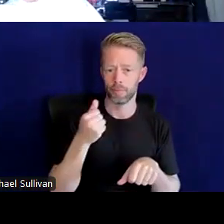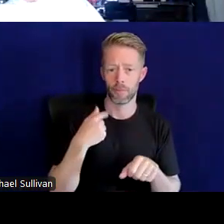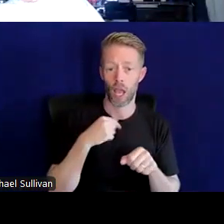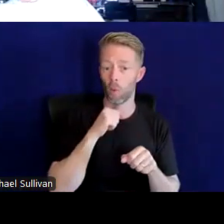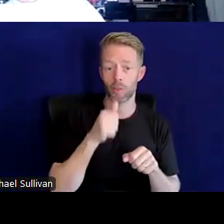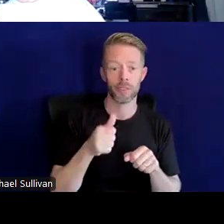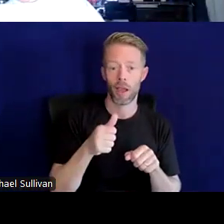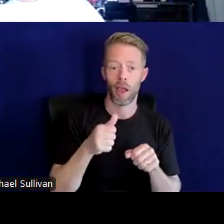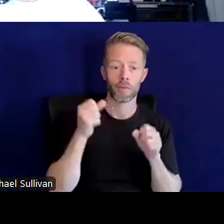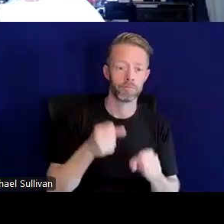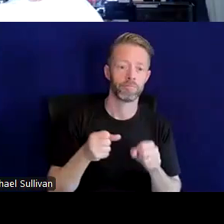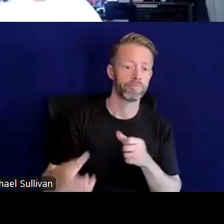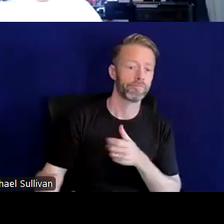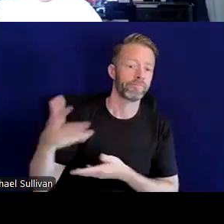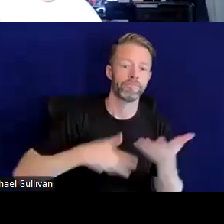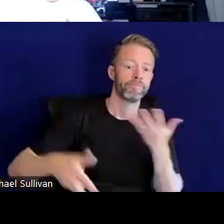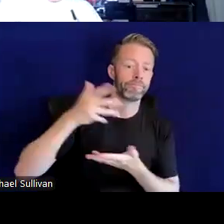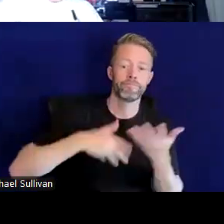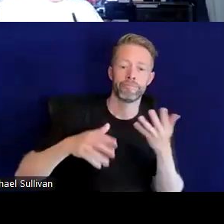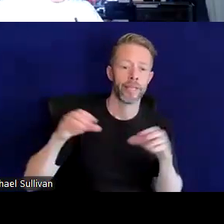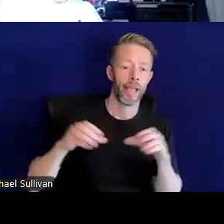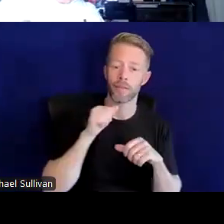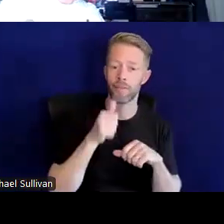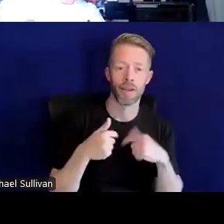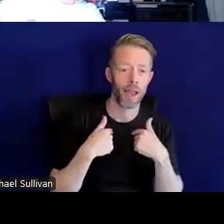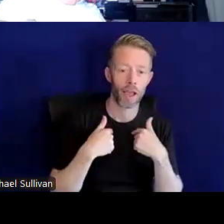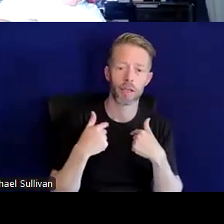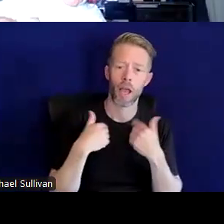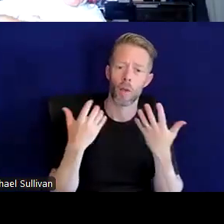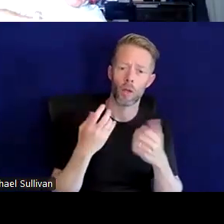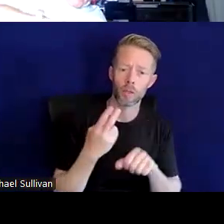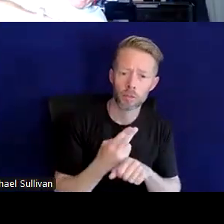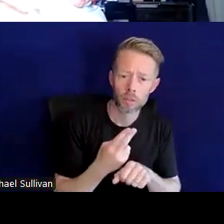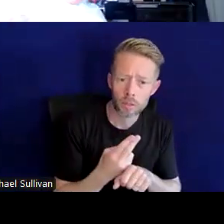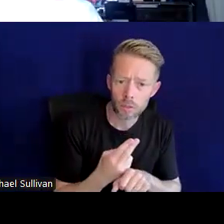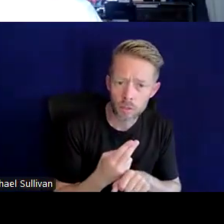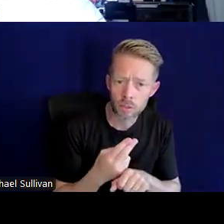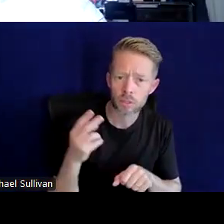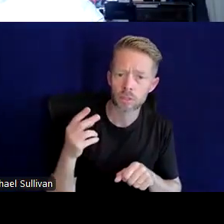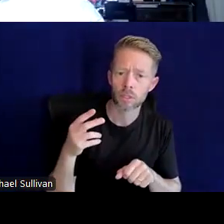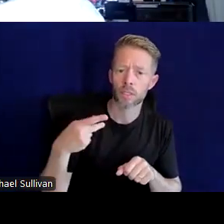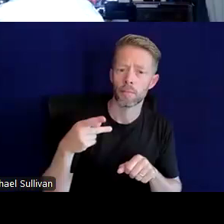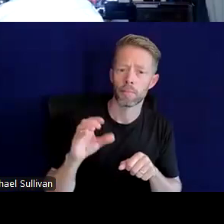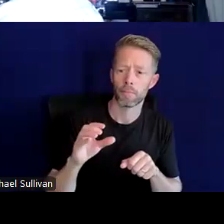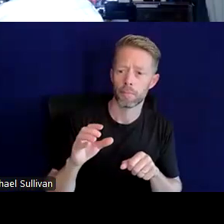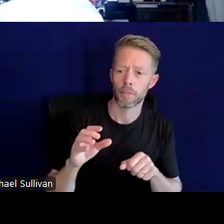because I was no longer quite so socially active when I first stopped driving. I want to use PC and I started writing poetry